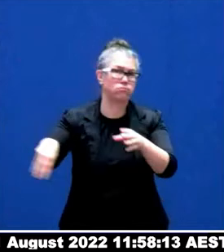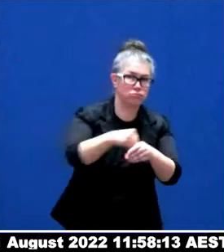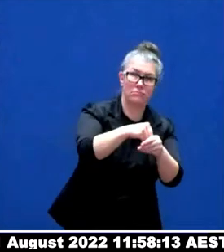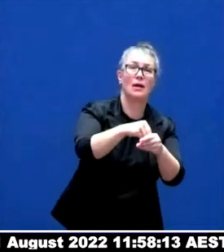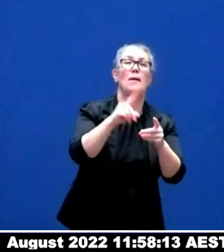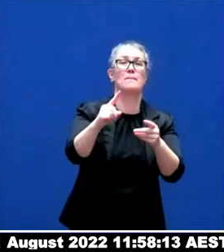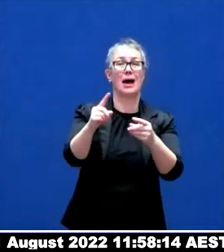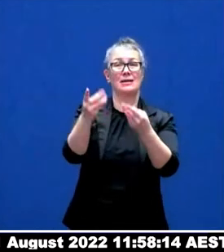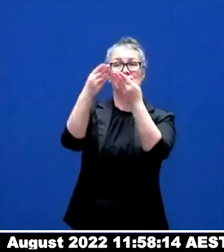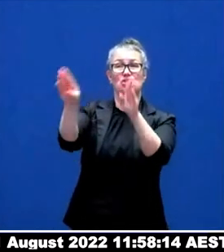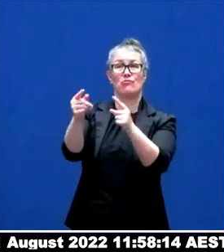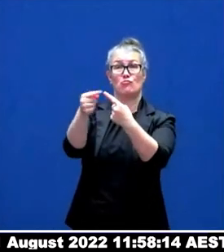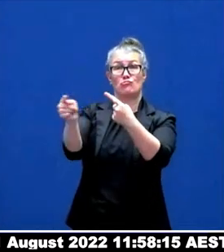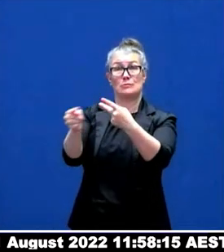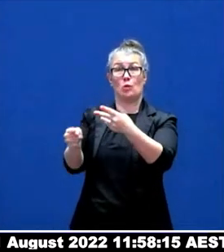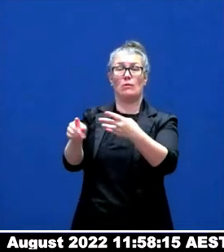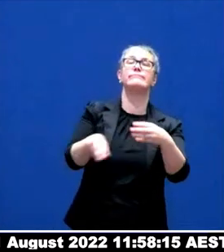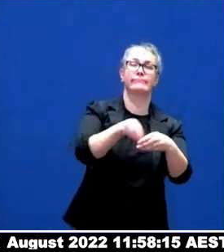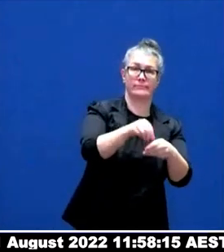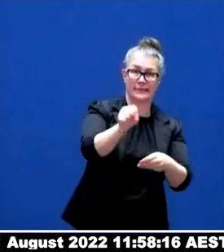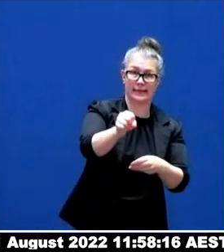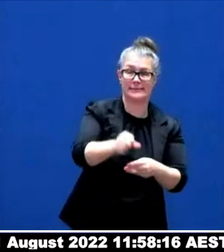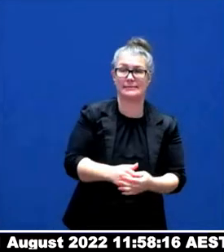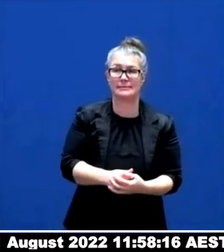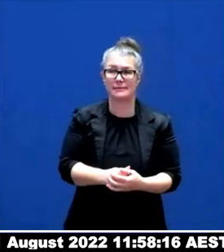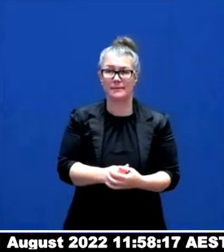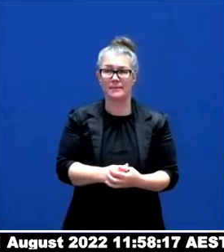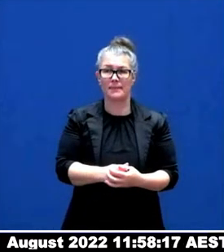Just perhaps while we're on this bit - and I know this is an area that